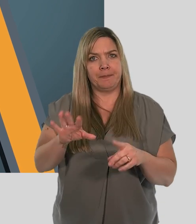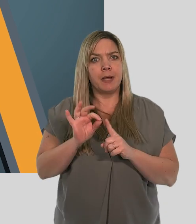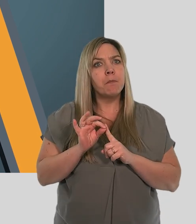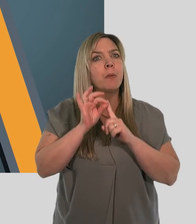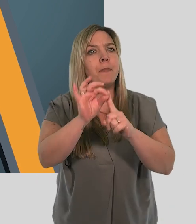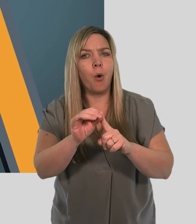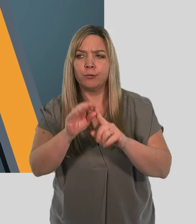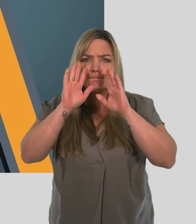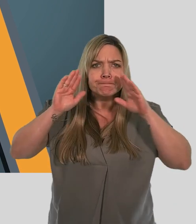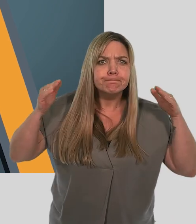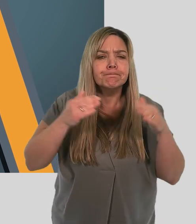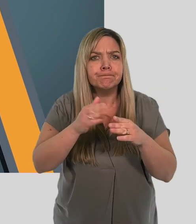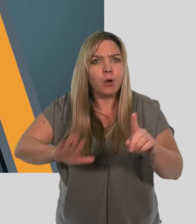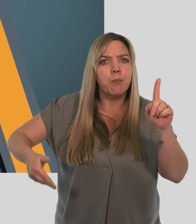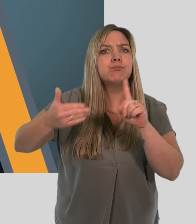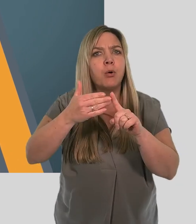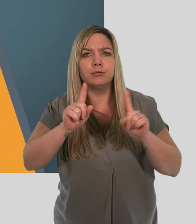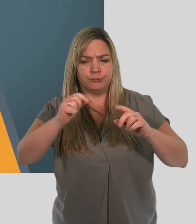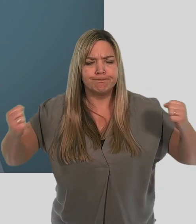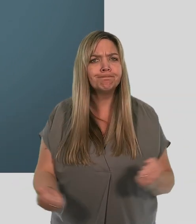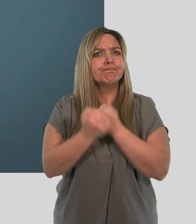grouped into 19 modules.